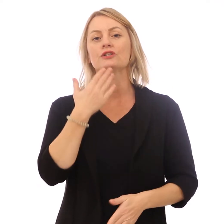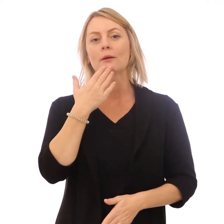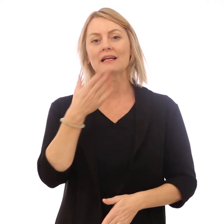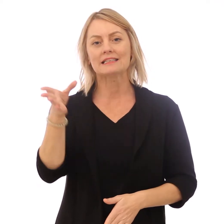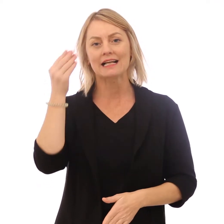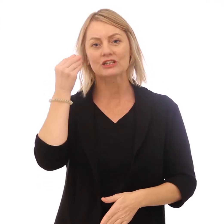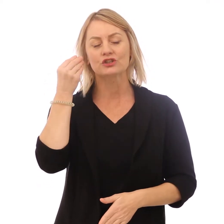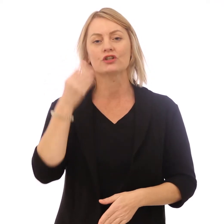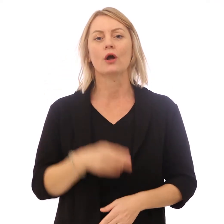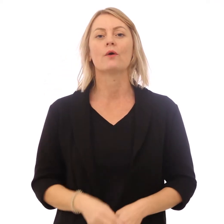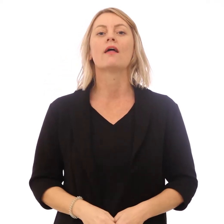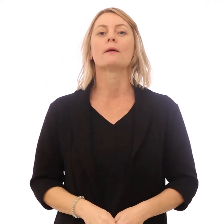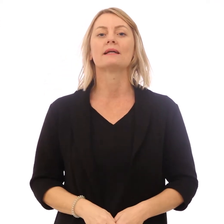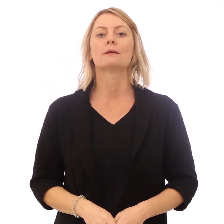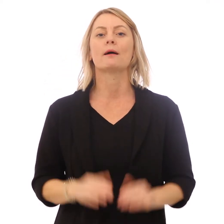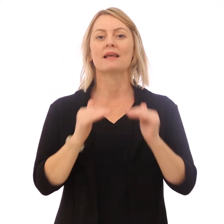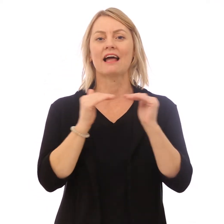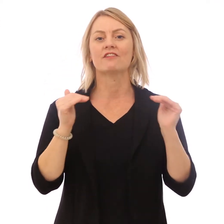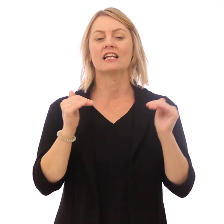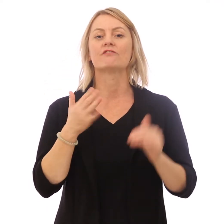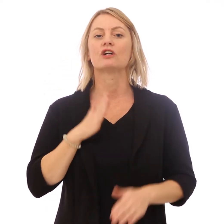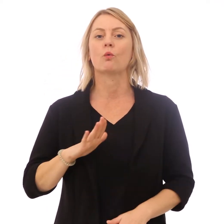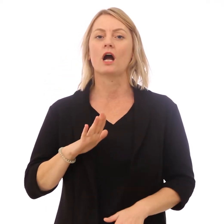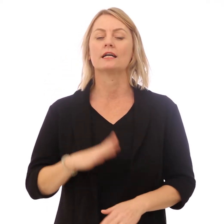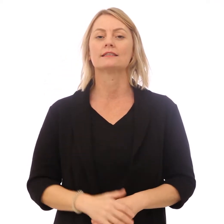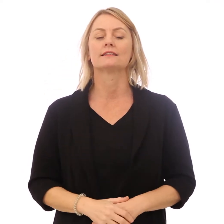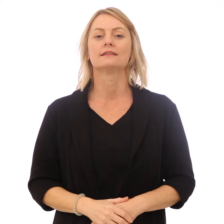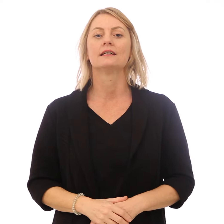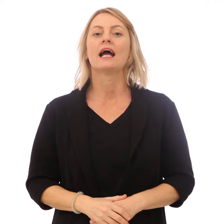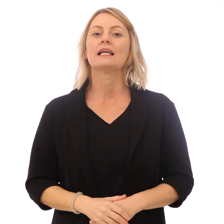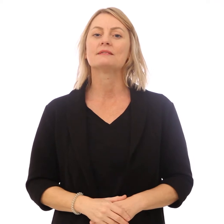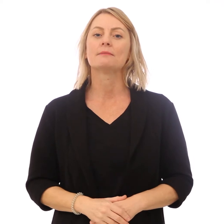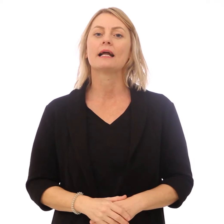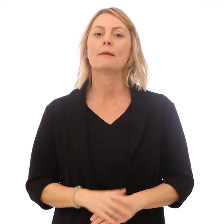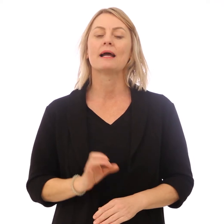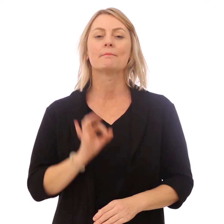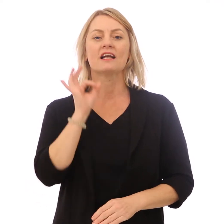A lipspeaker may be asked to use their voice, using clear communication techniques,